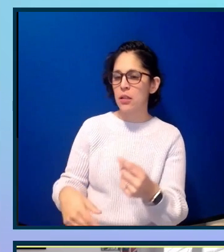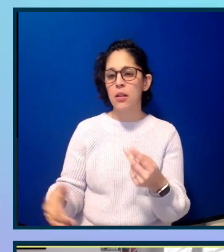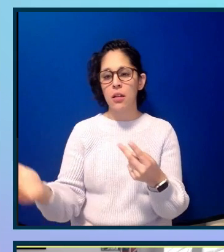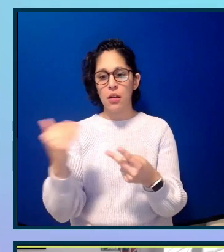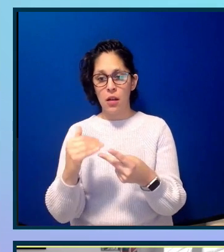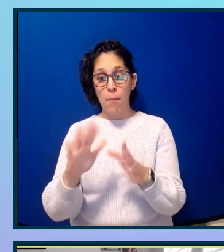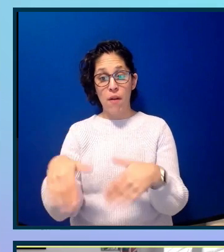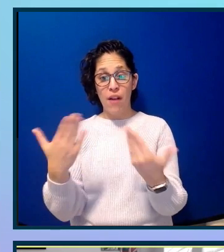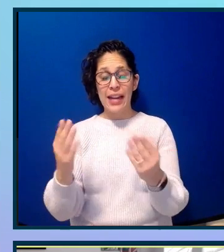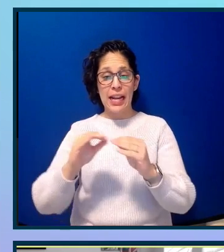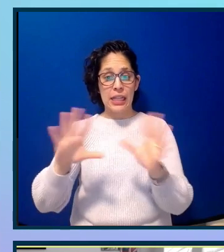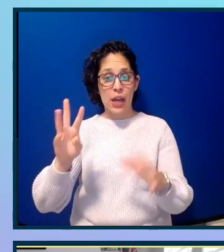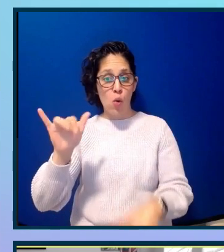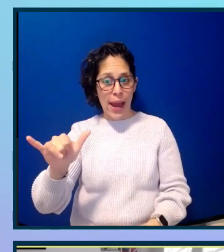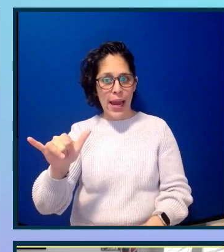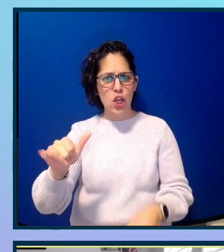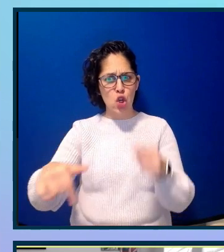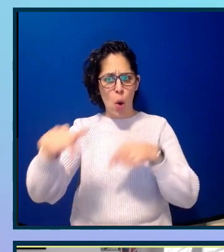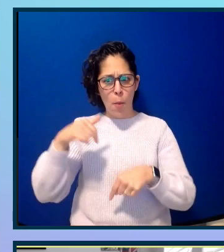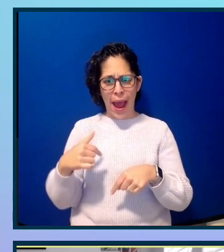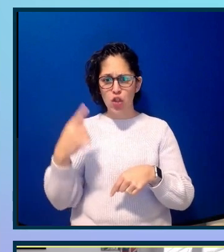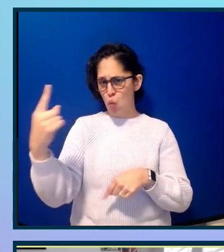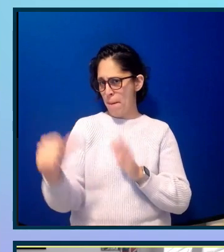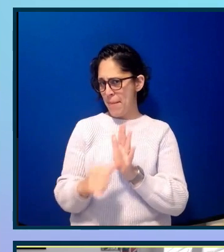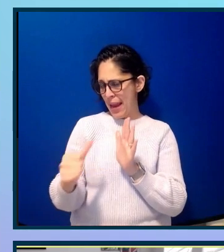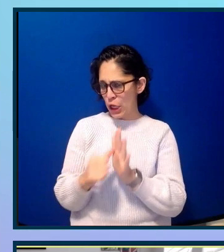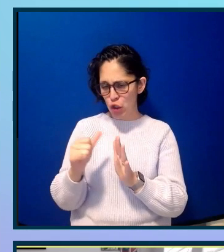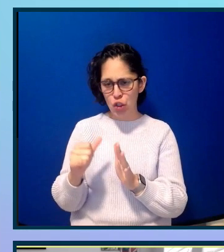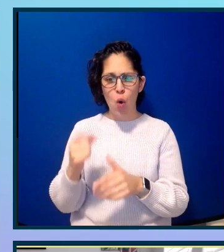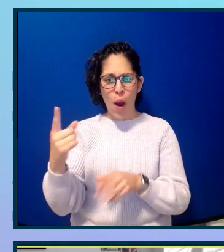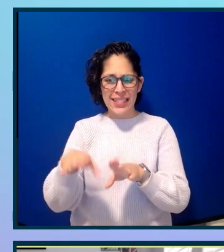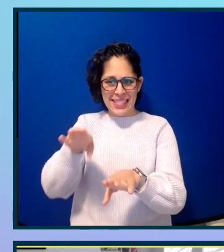to step back one step, if he needs to. And then the other way is just to make sure